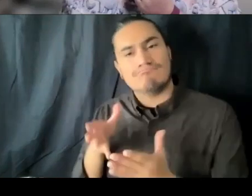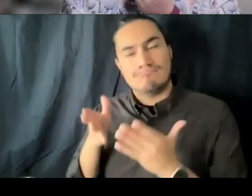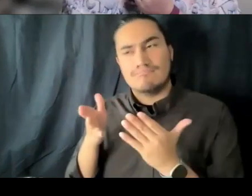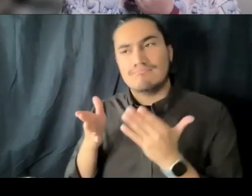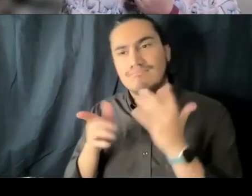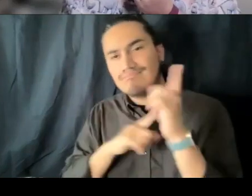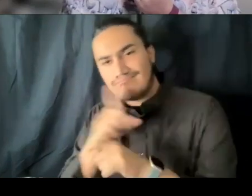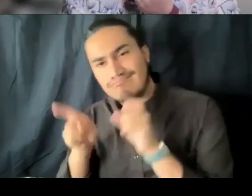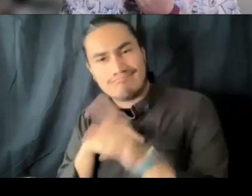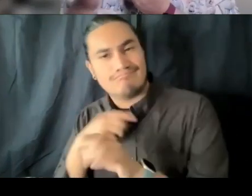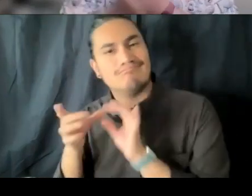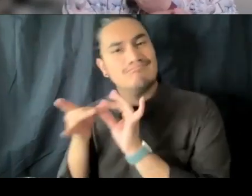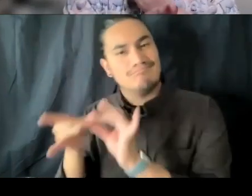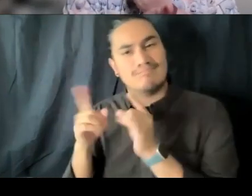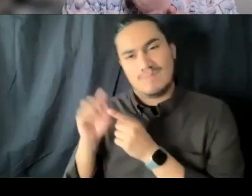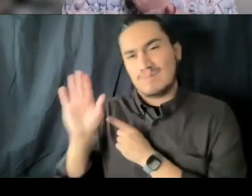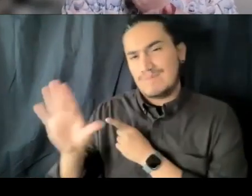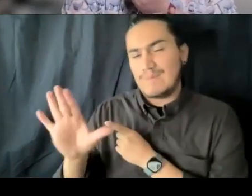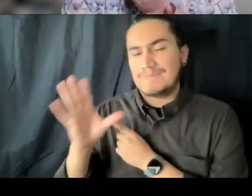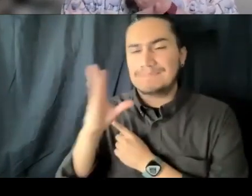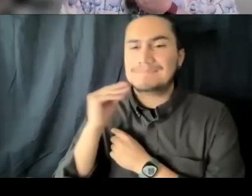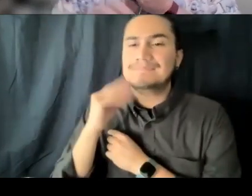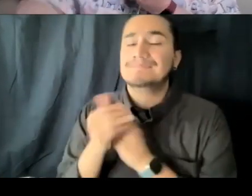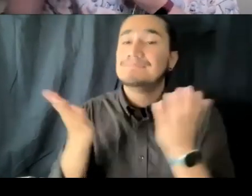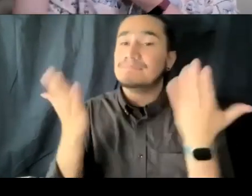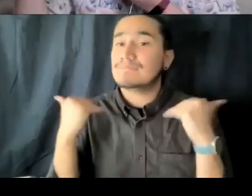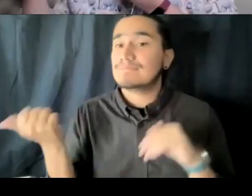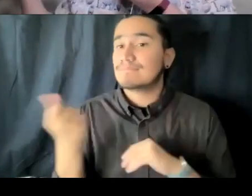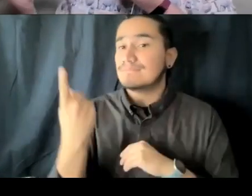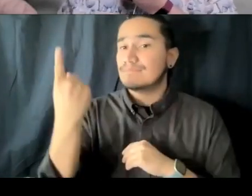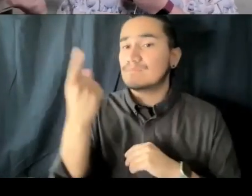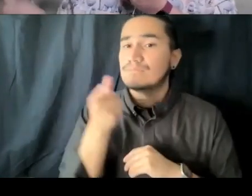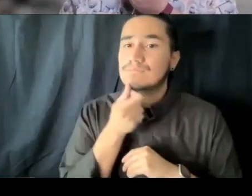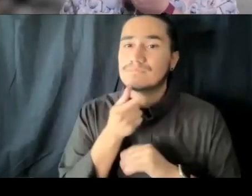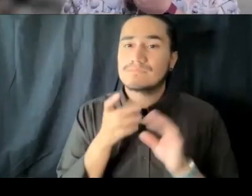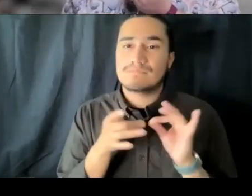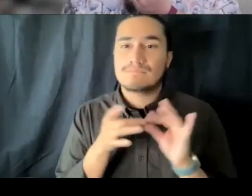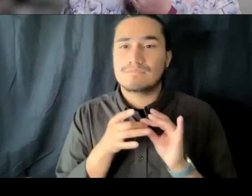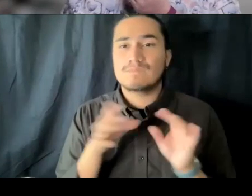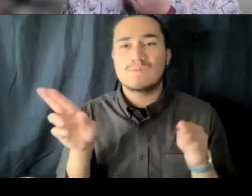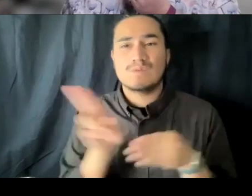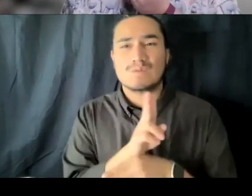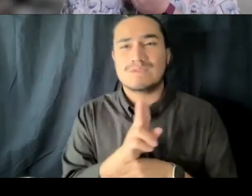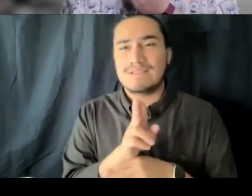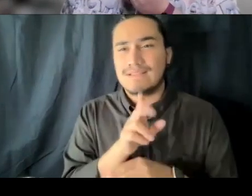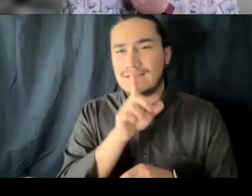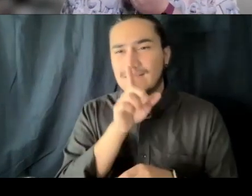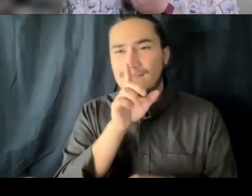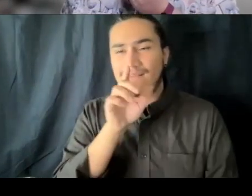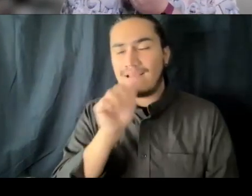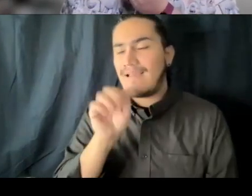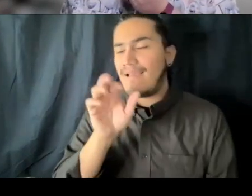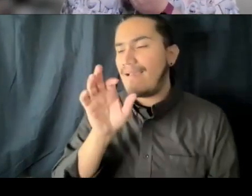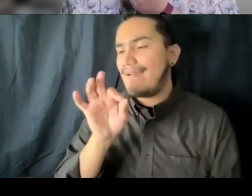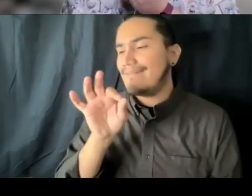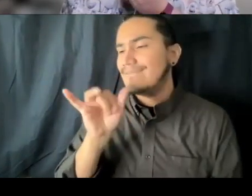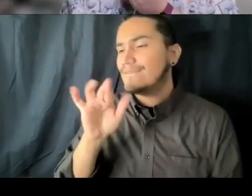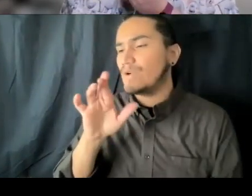Great. So we have another one that says, pull in an affirmation card at the beginning of a meeting. So it's a great way to start off on,